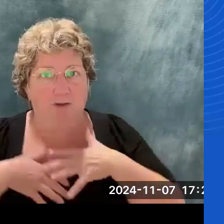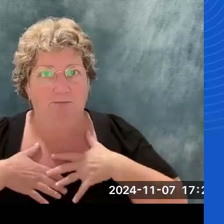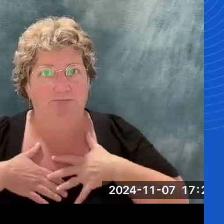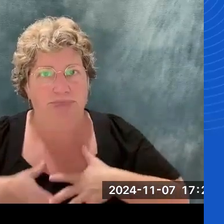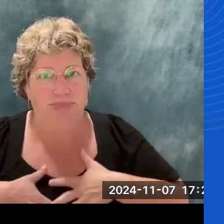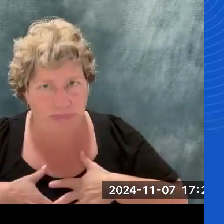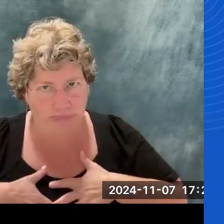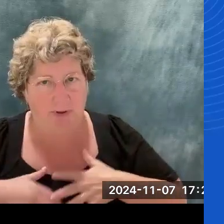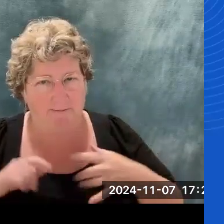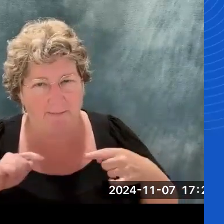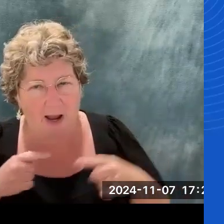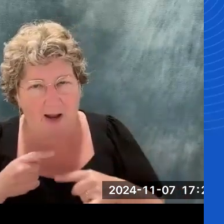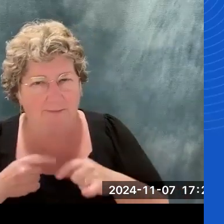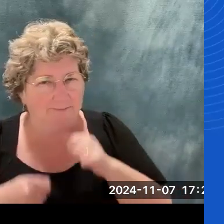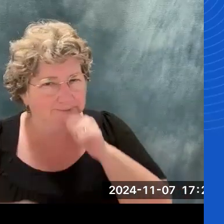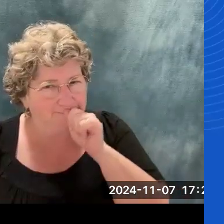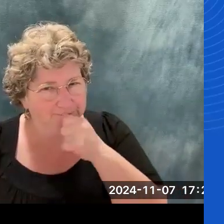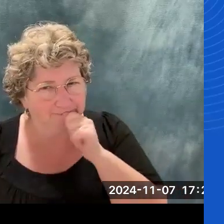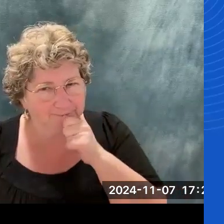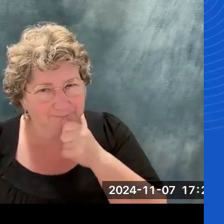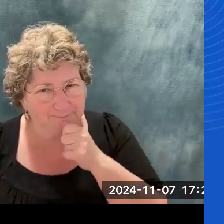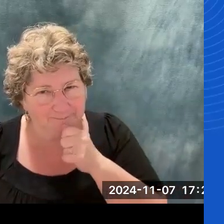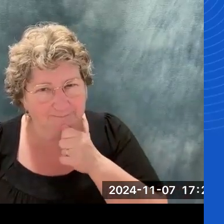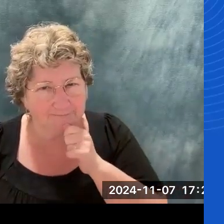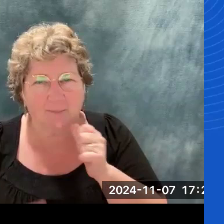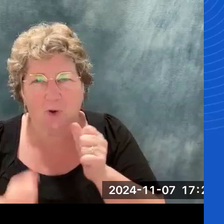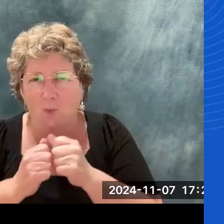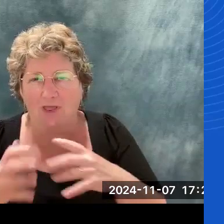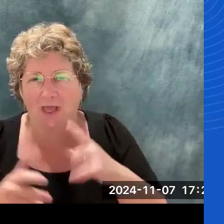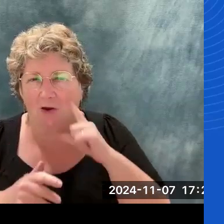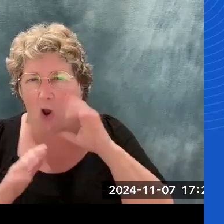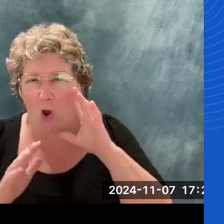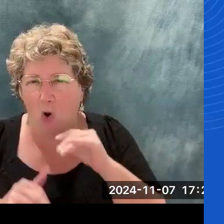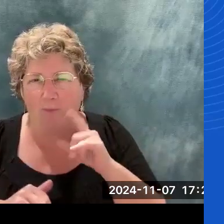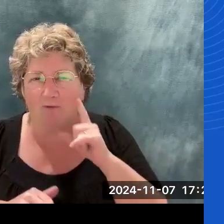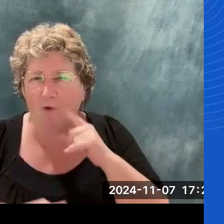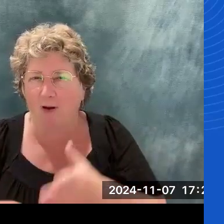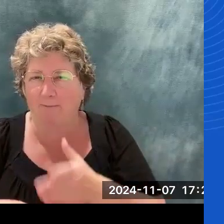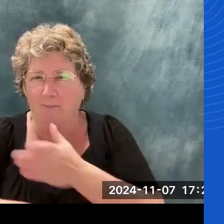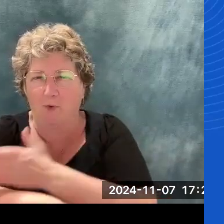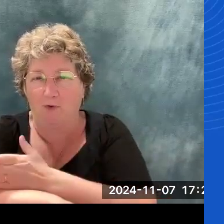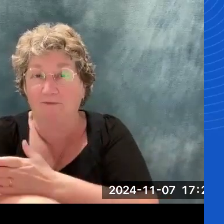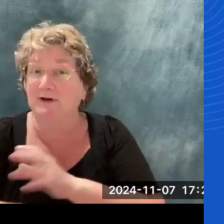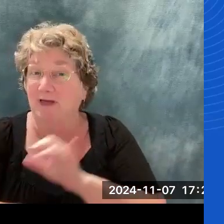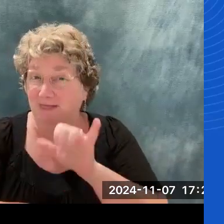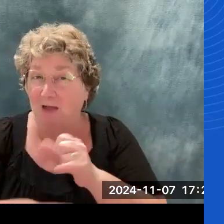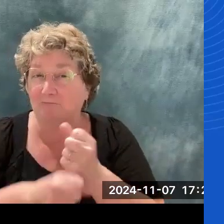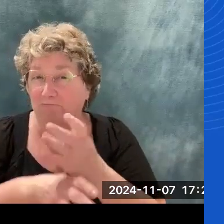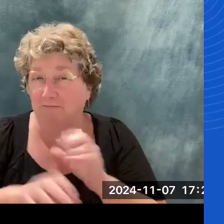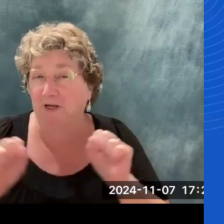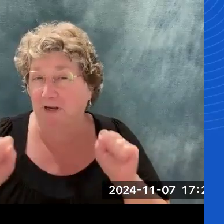of pain and distress and hopelessness about that getting better. And again, like we mentioned before, that means to self-harm.